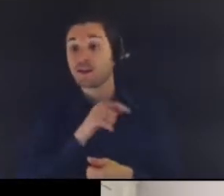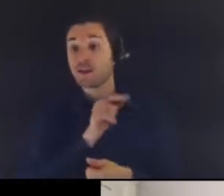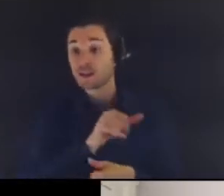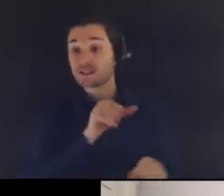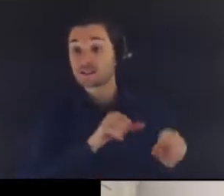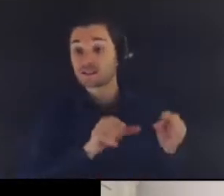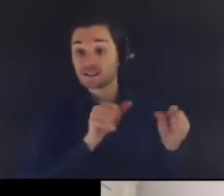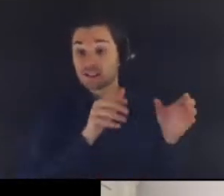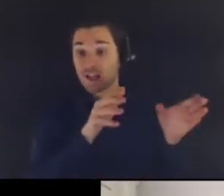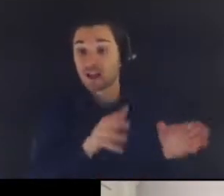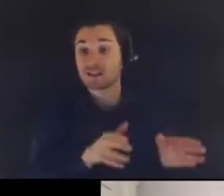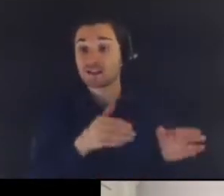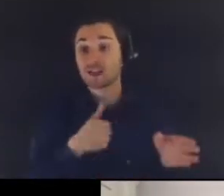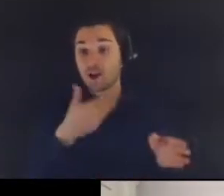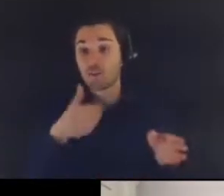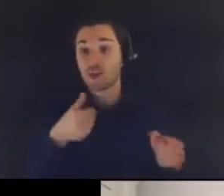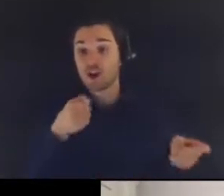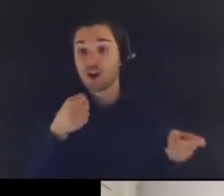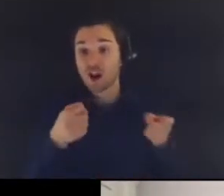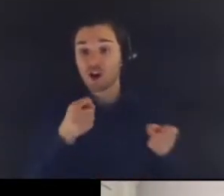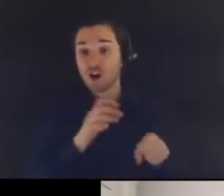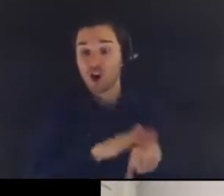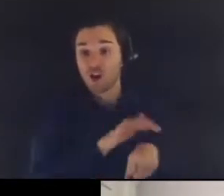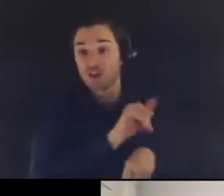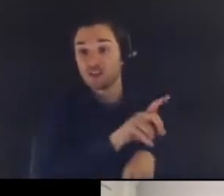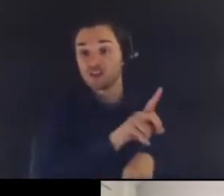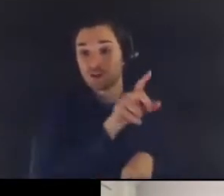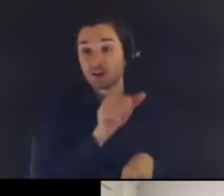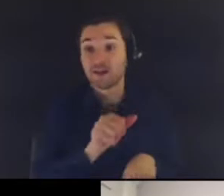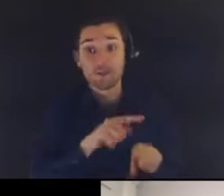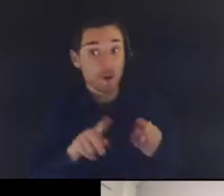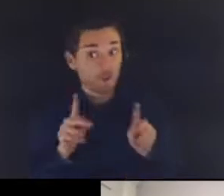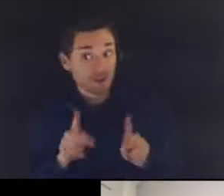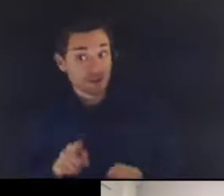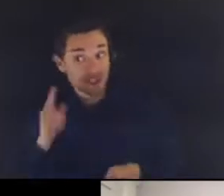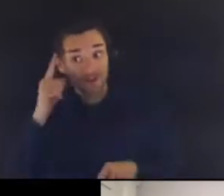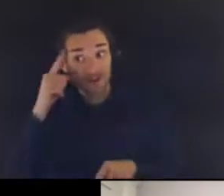know how to do this, and fortunately for you, we re hosting a workshop you should come to